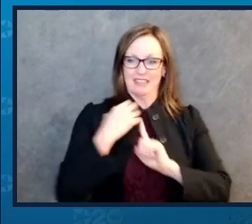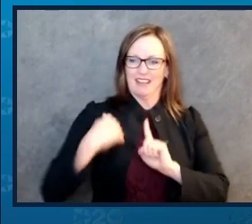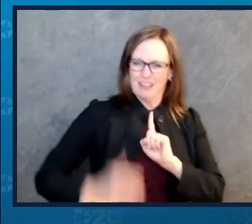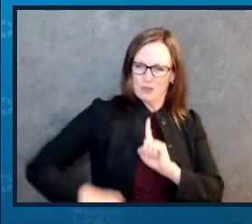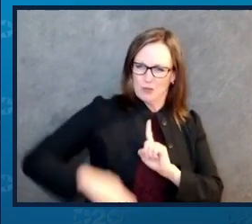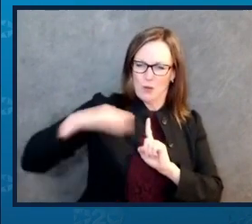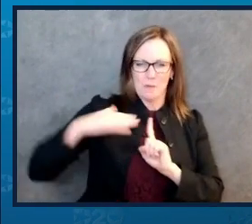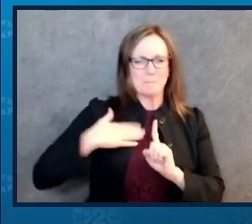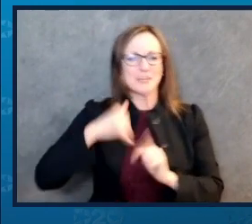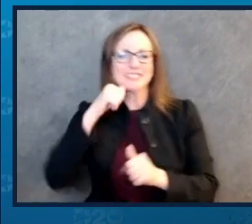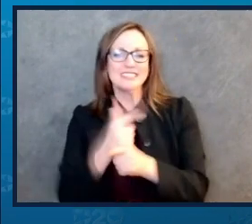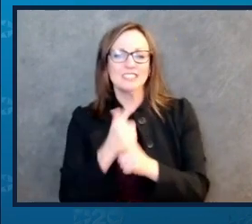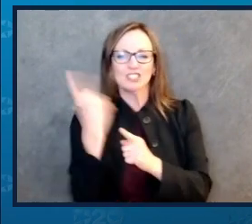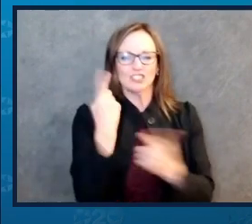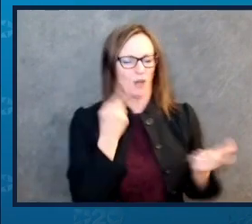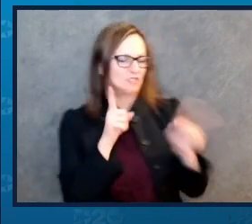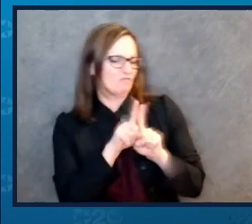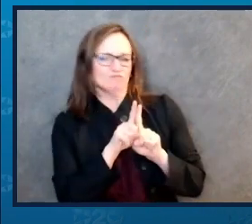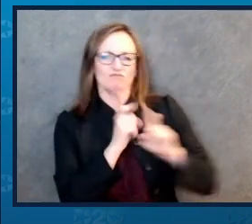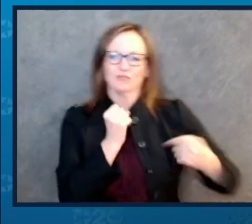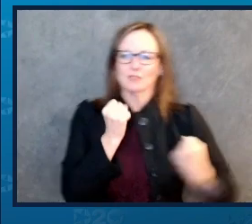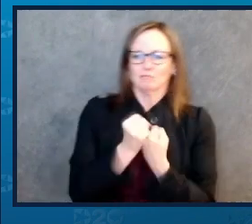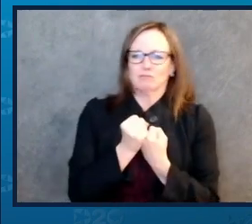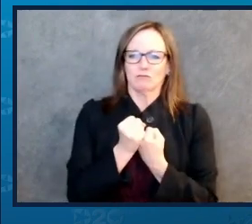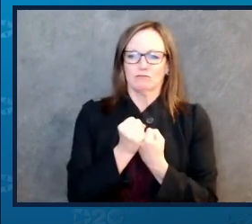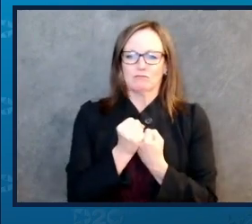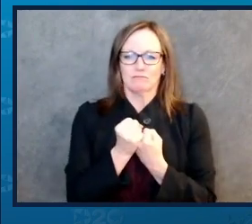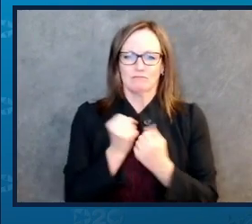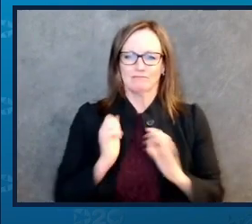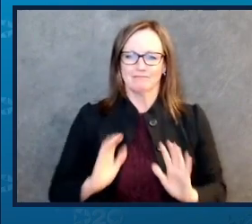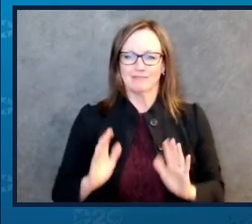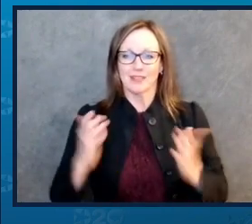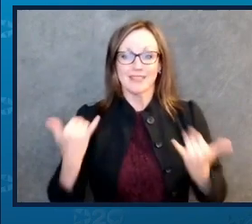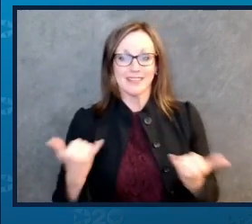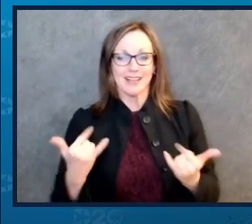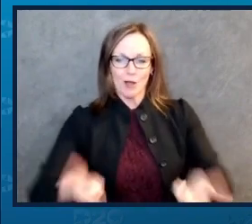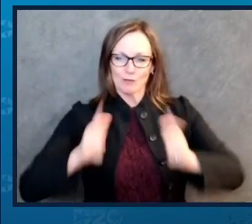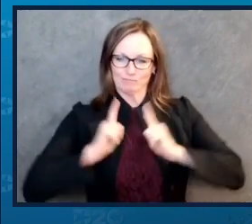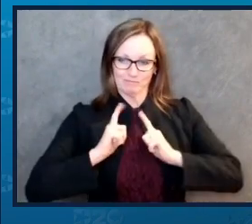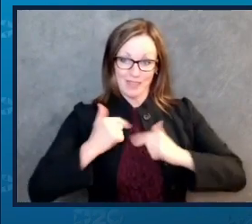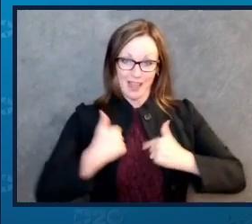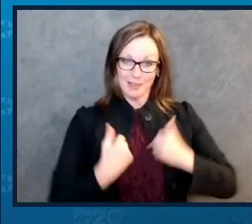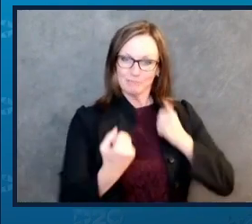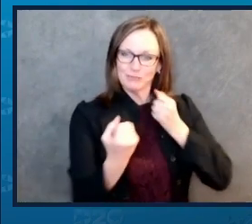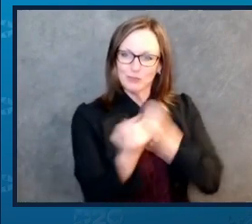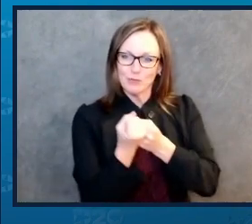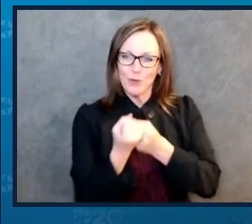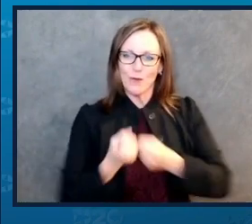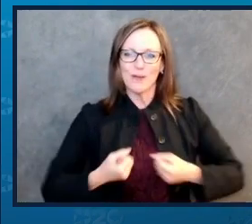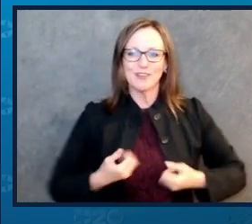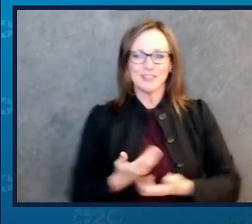FLASH READY TO HAVE MY BACK. WELL, NOW, WE HAVE GOT YOUR BACK. AS YOU AND JOE FIGHT TO PROTECT